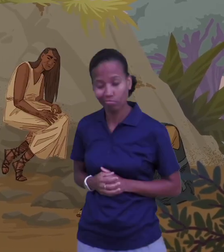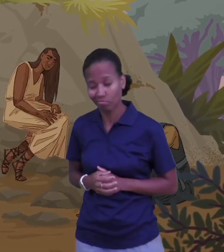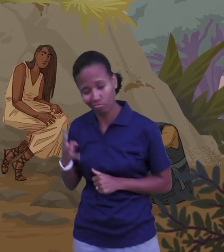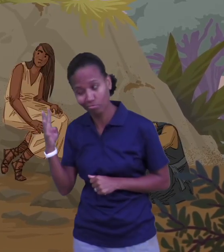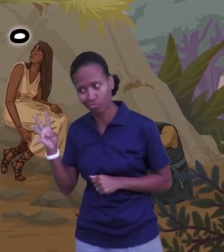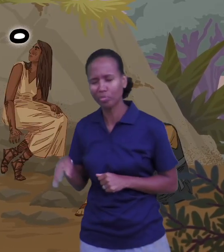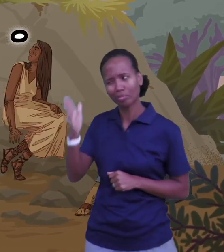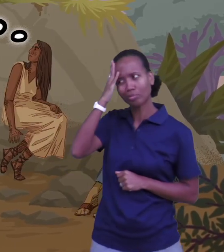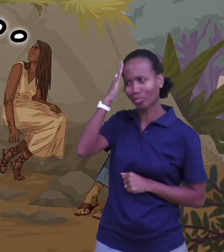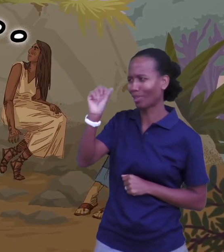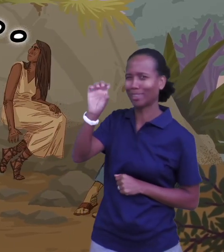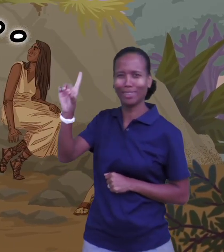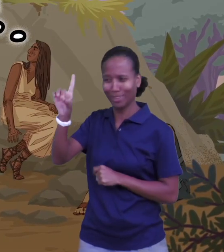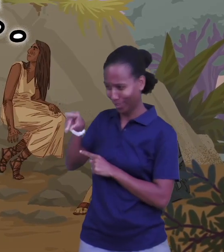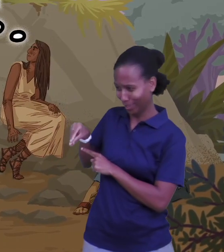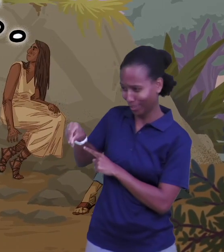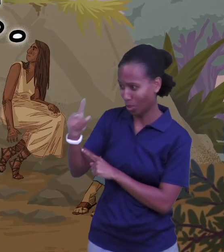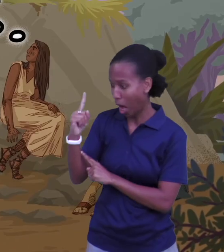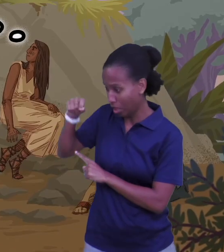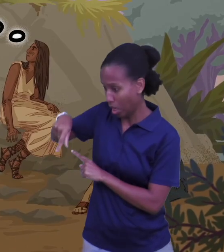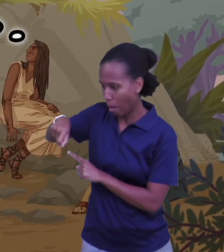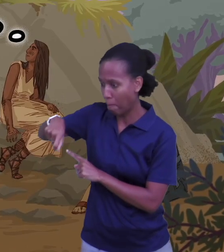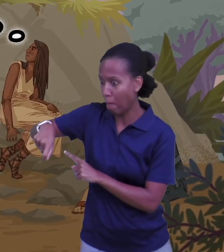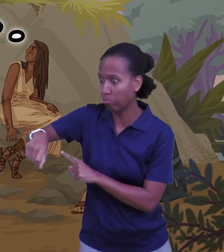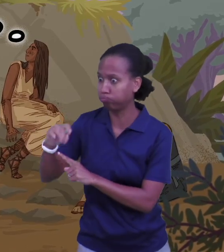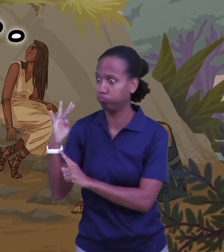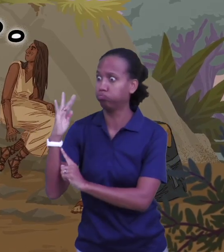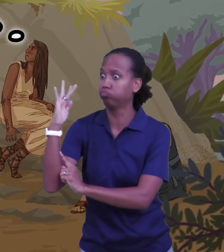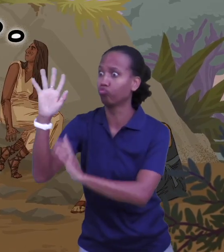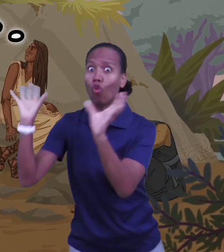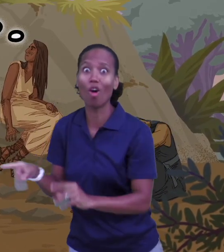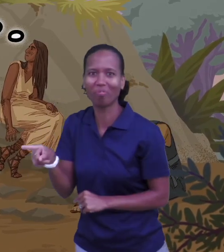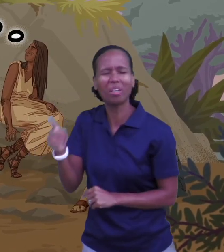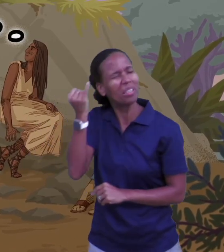Tim: Right. He said that his death would be like a tiny seed buried in the ground,